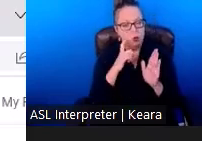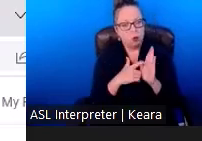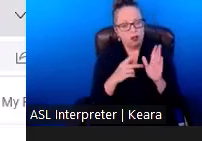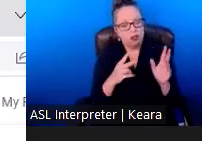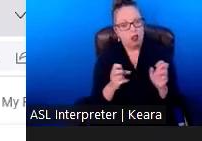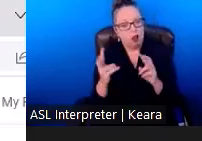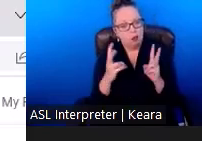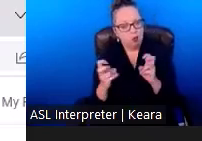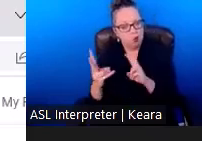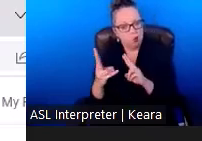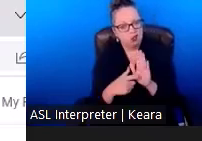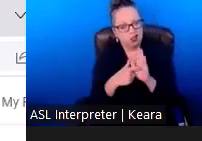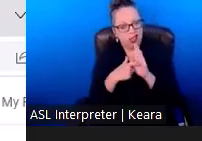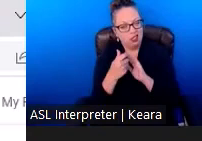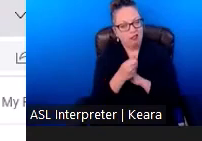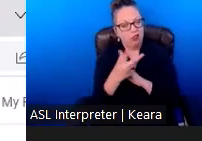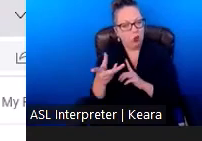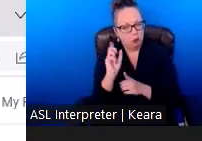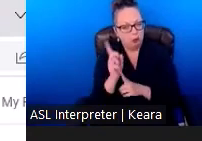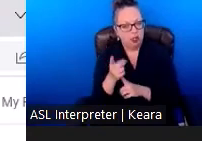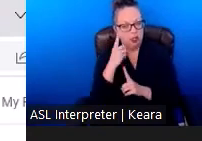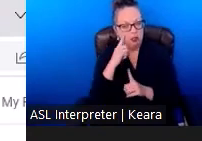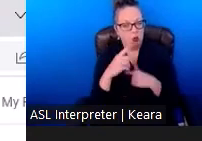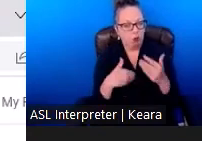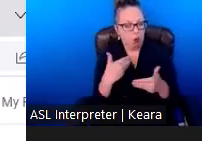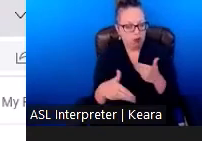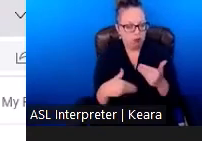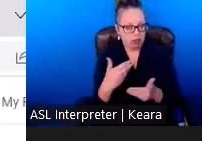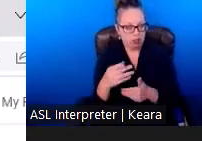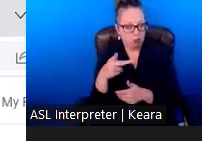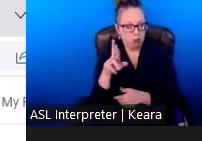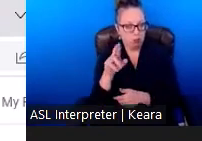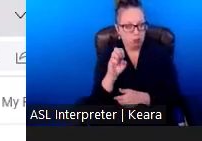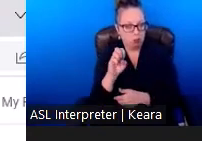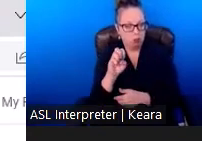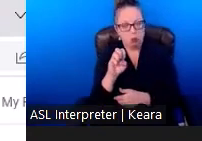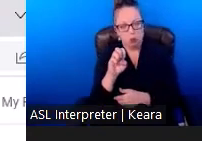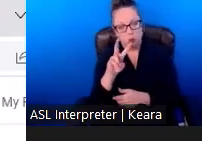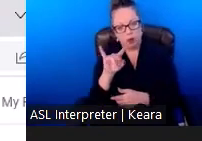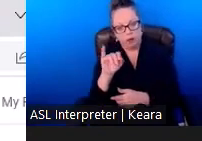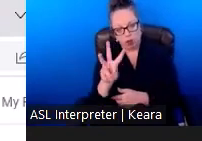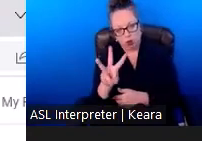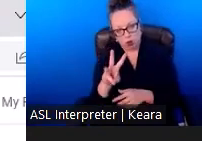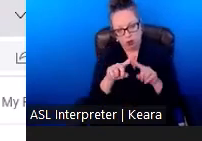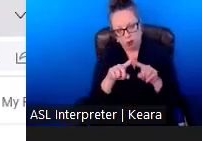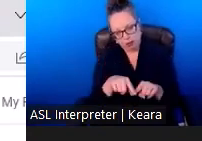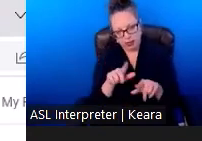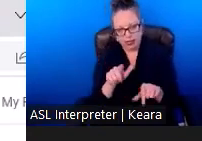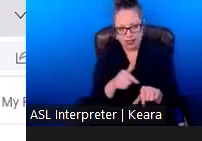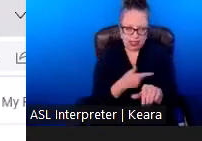minutes to process for preview depending on the length and size of the file. Once they